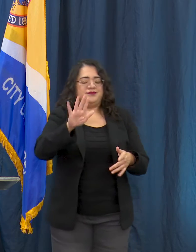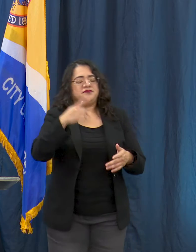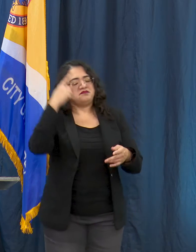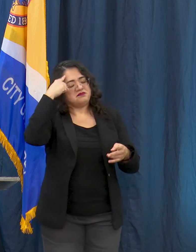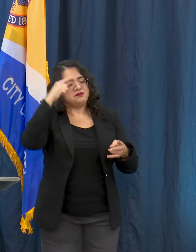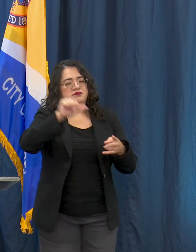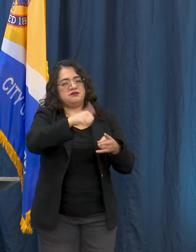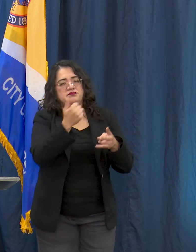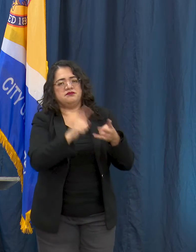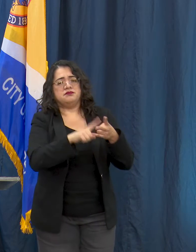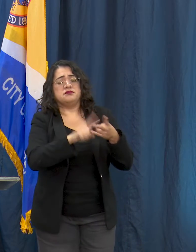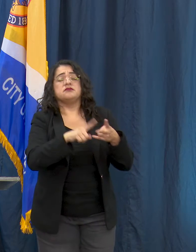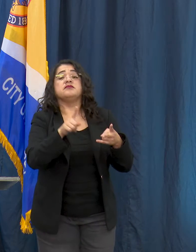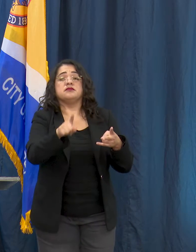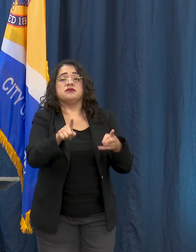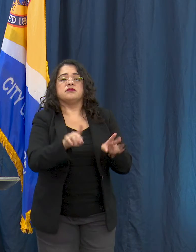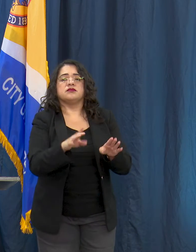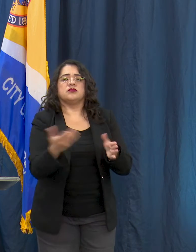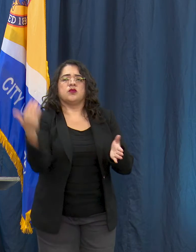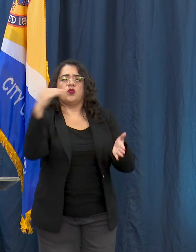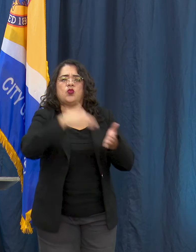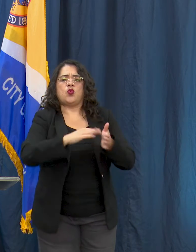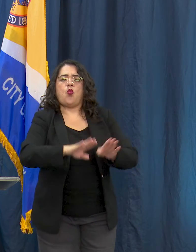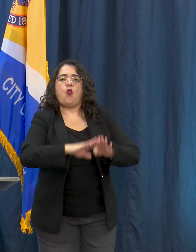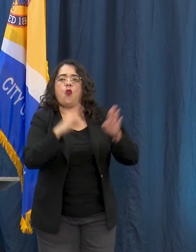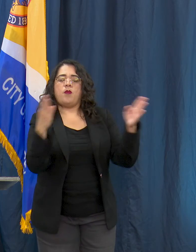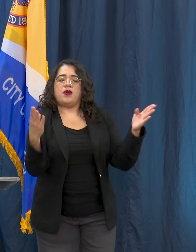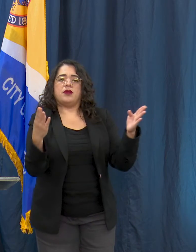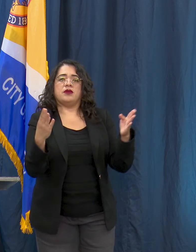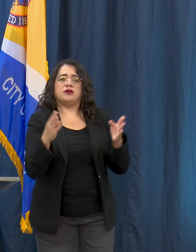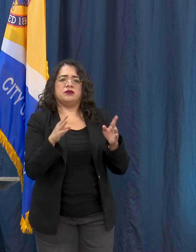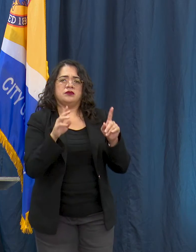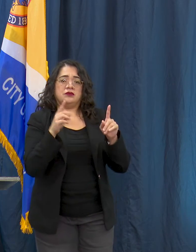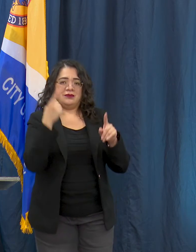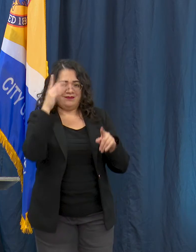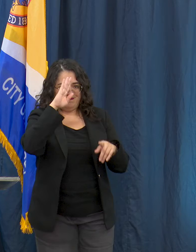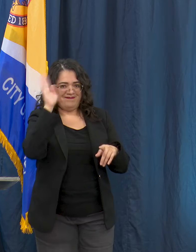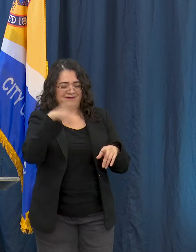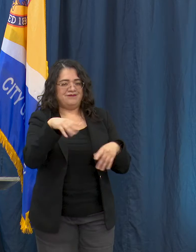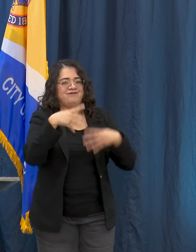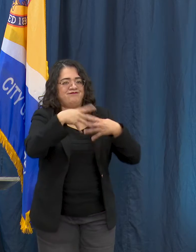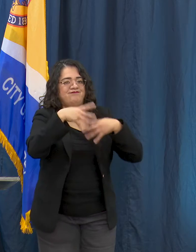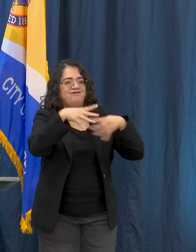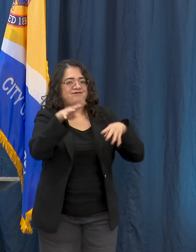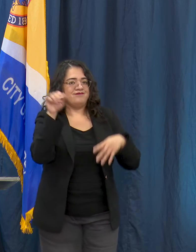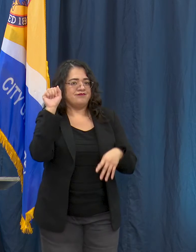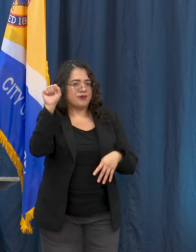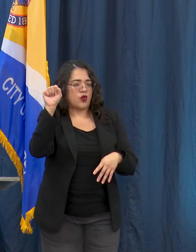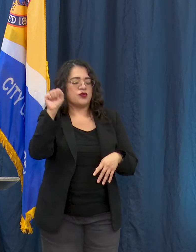is there-- given all the protests over the past week and some of the numbers that you talked about,